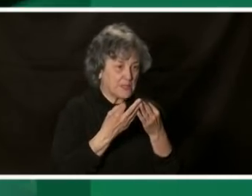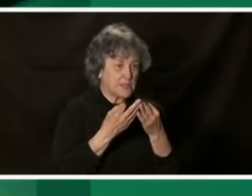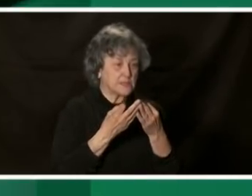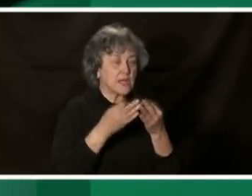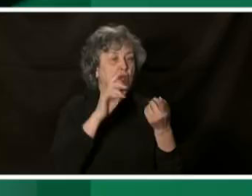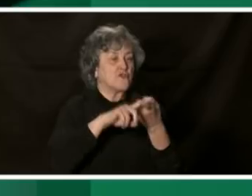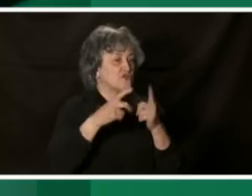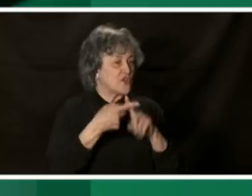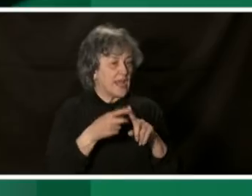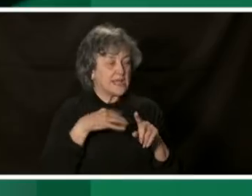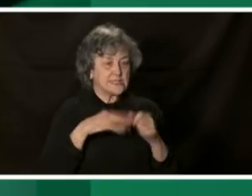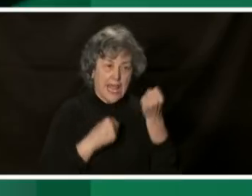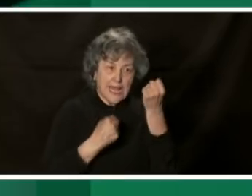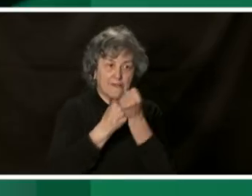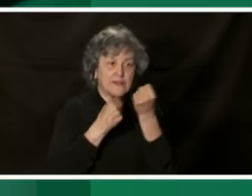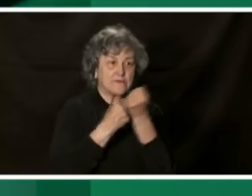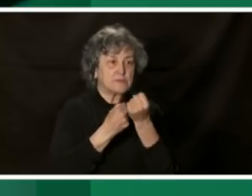THAT HAVE SUPPORTED ME THROUGHOUT THIS JOURNEY.